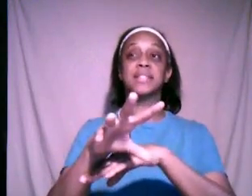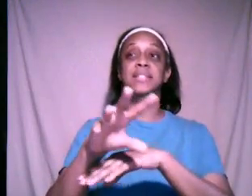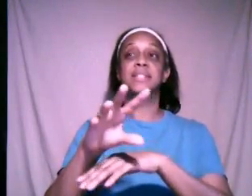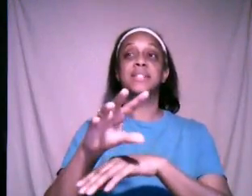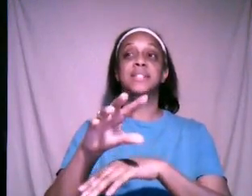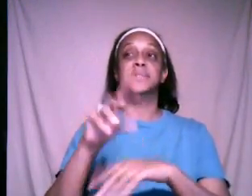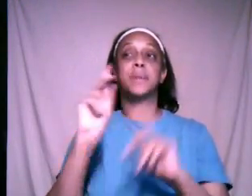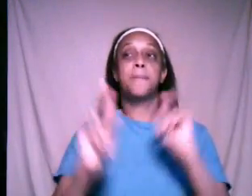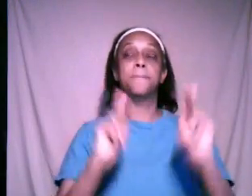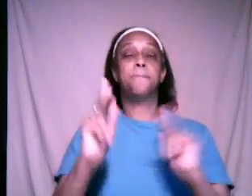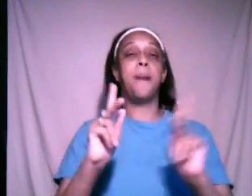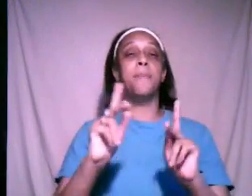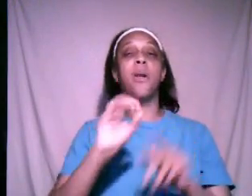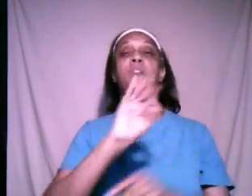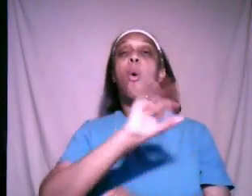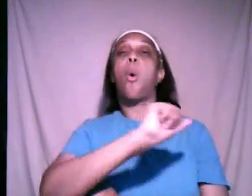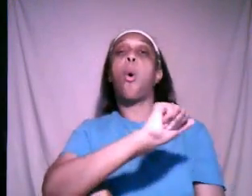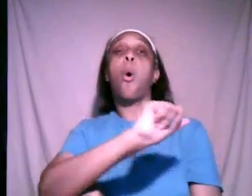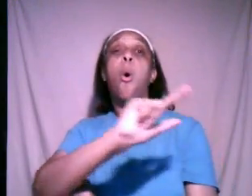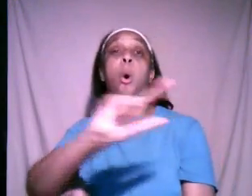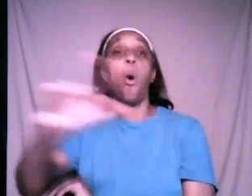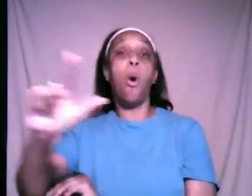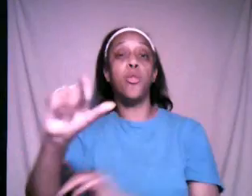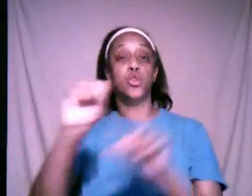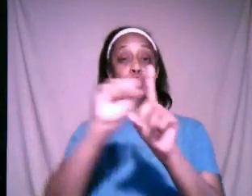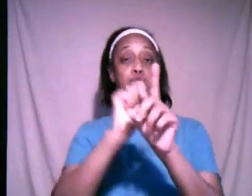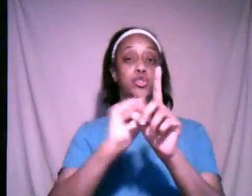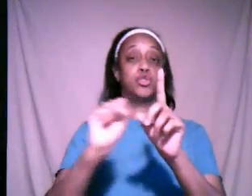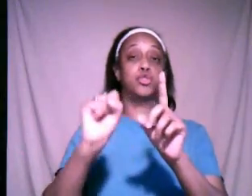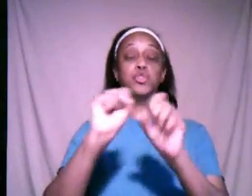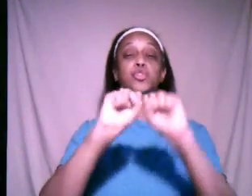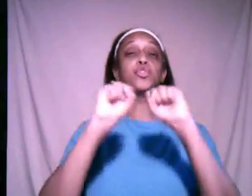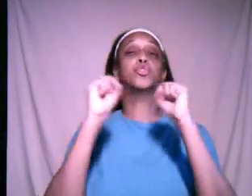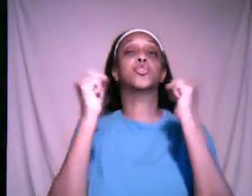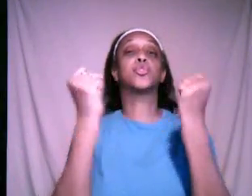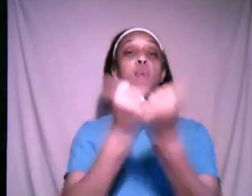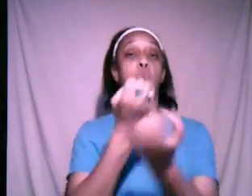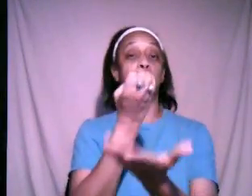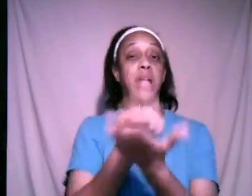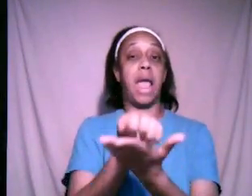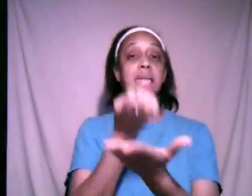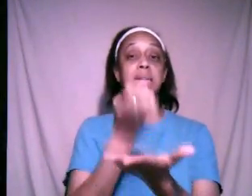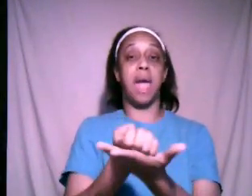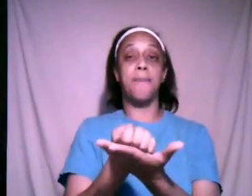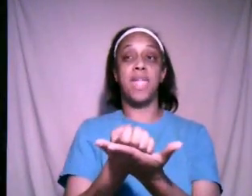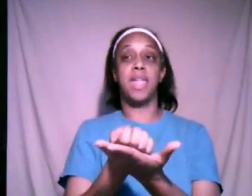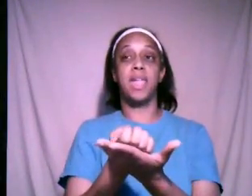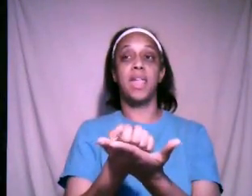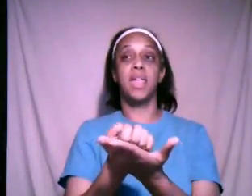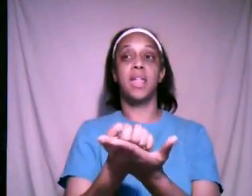people of all socloeconomic